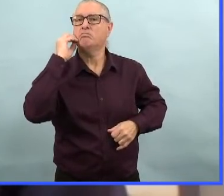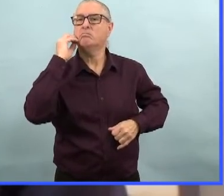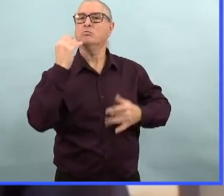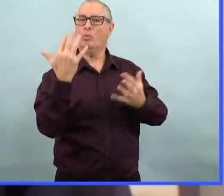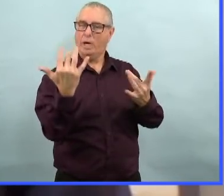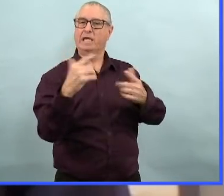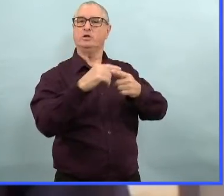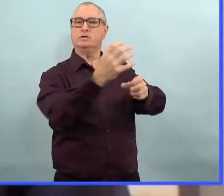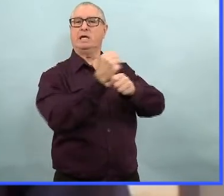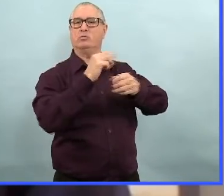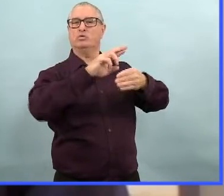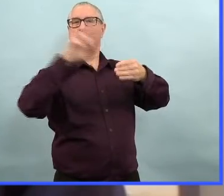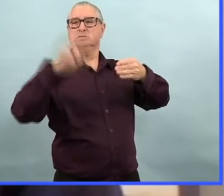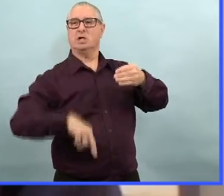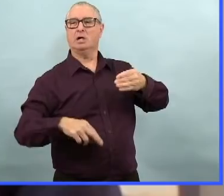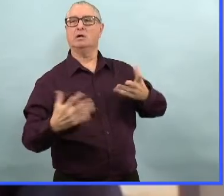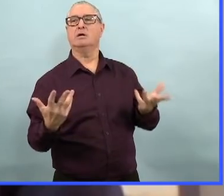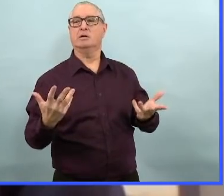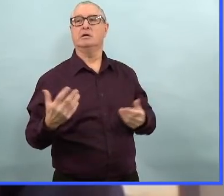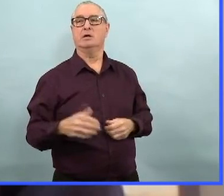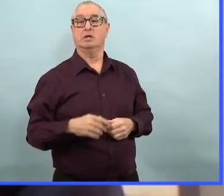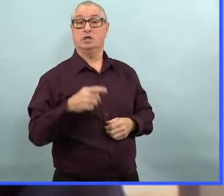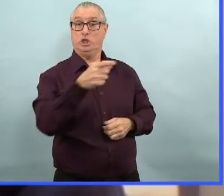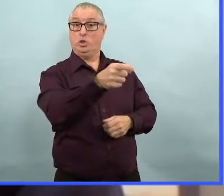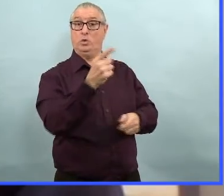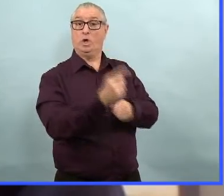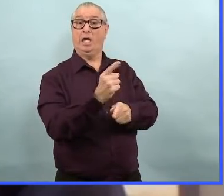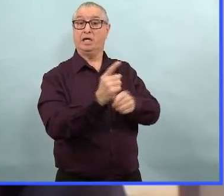you're right you know there might be a proportion of those people that just don't answer their phone